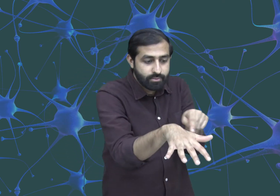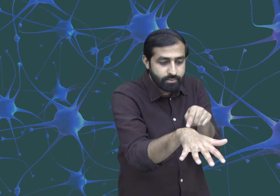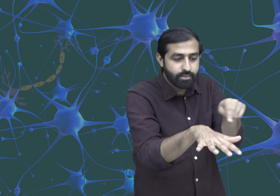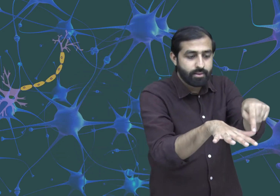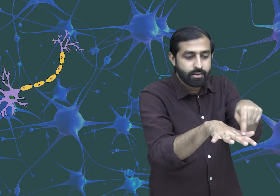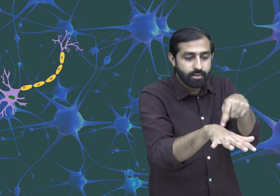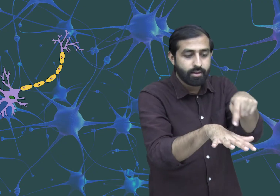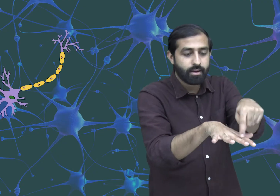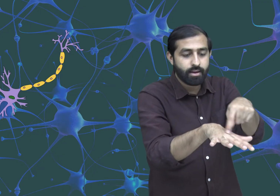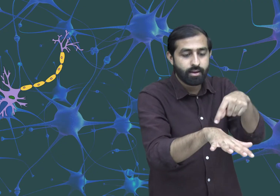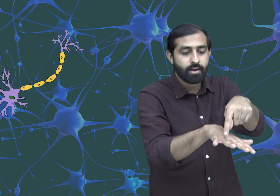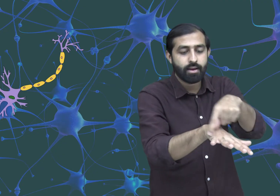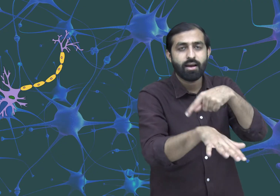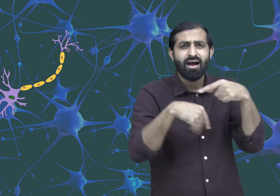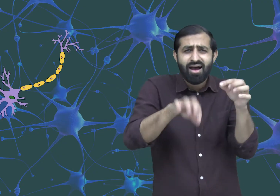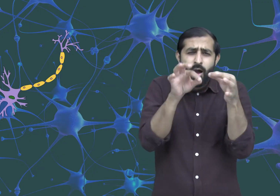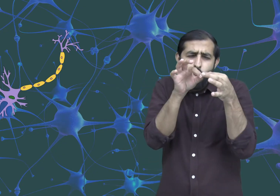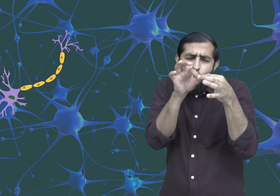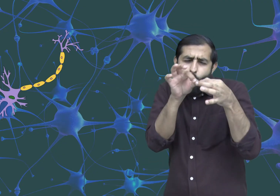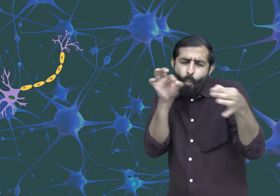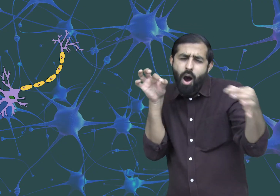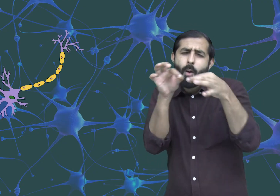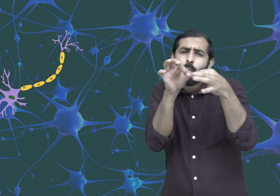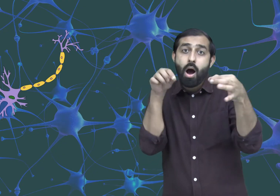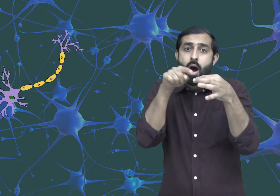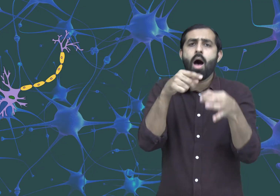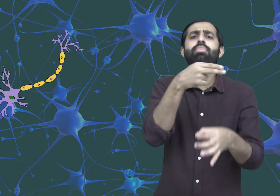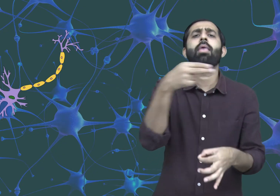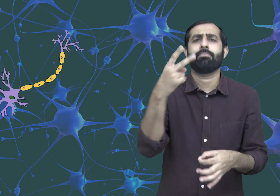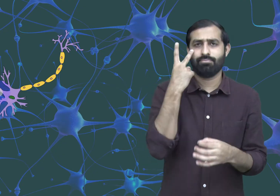Then there is a instant reflex reaction.